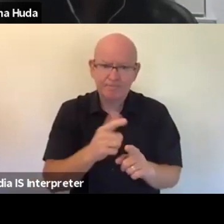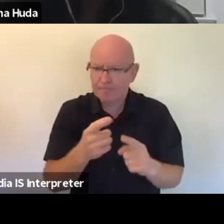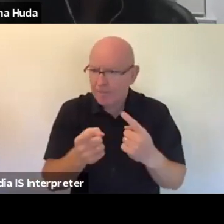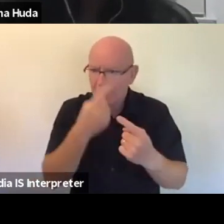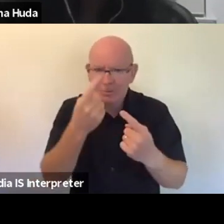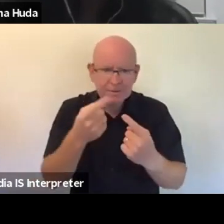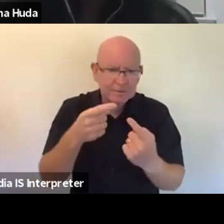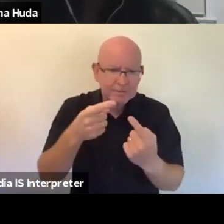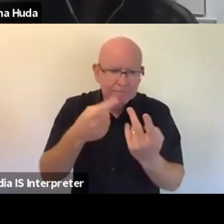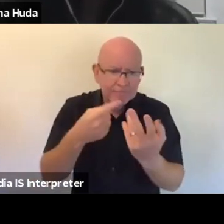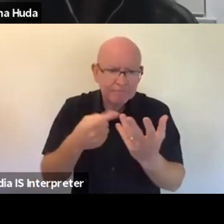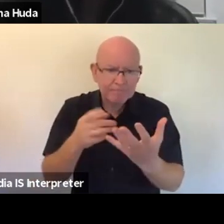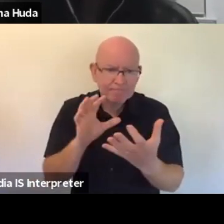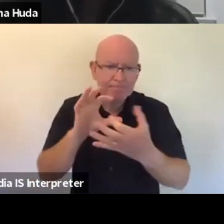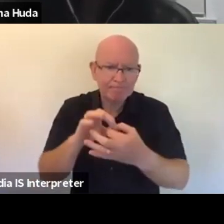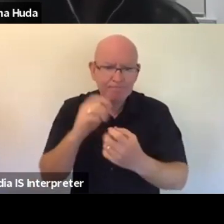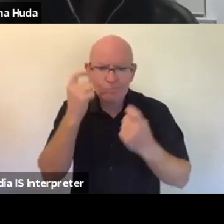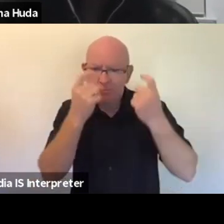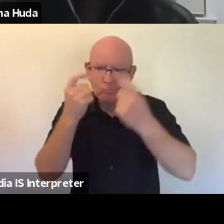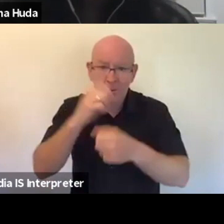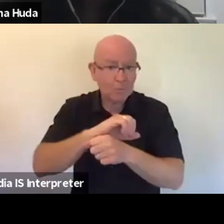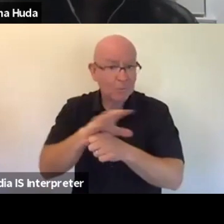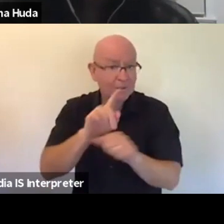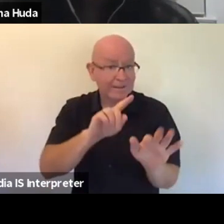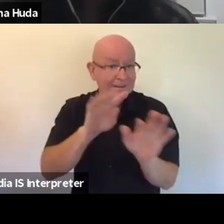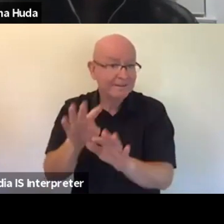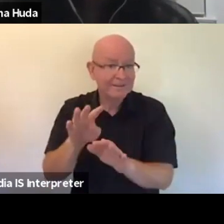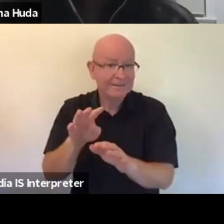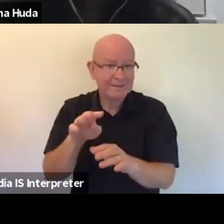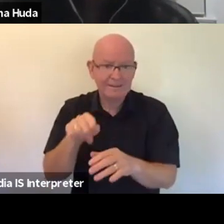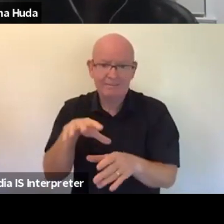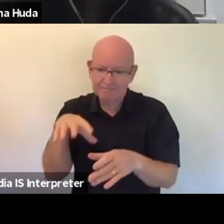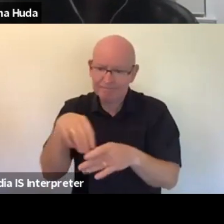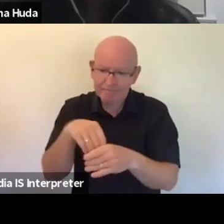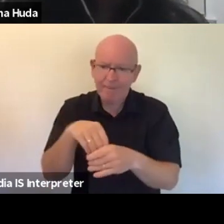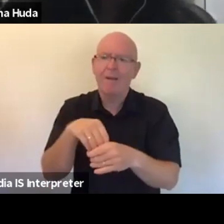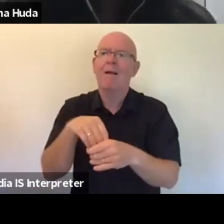Alex is the co-founder of the Centre for Inclusive Policy and participated in the negotiation